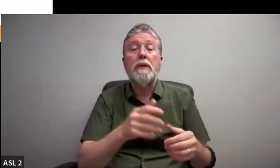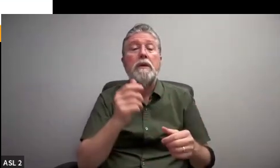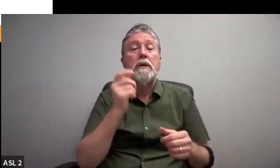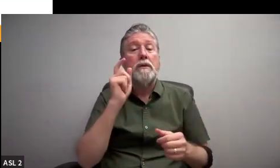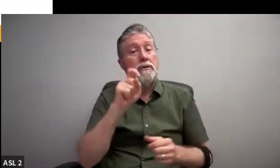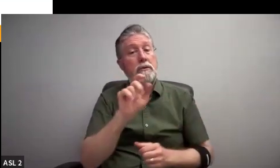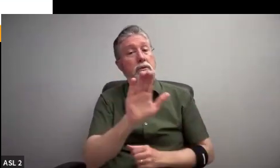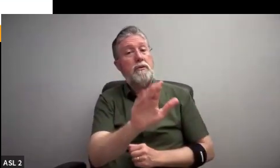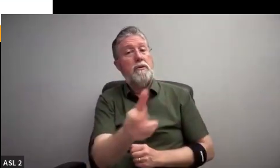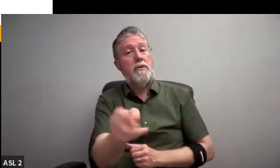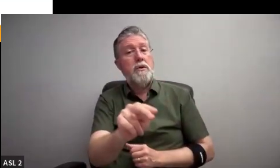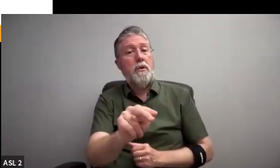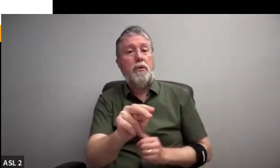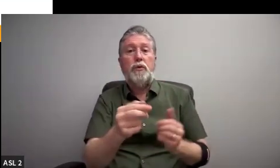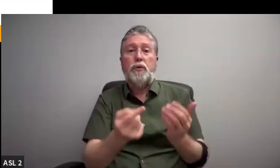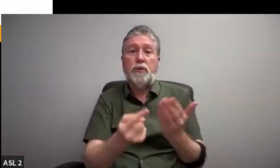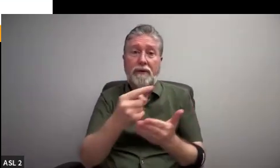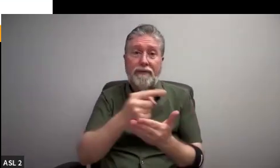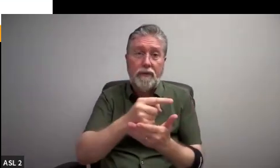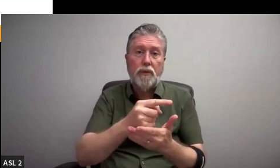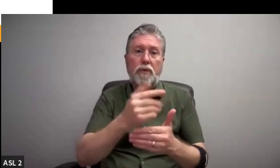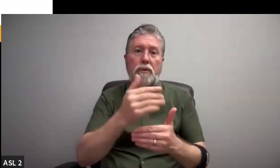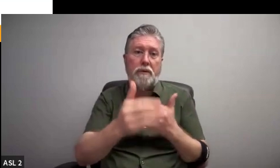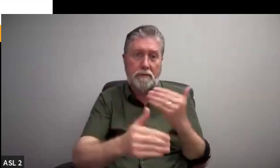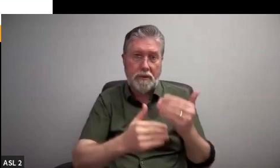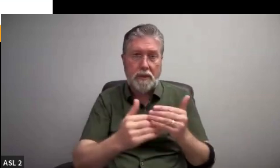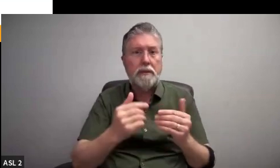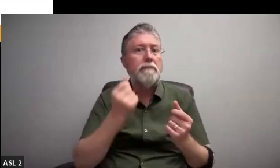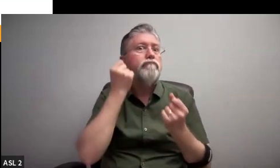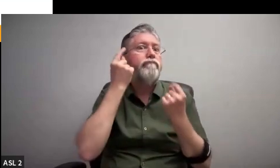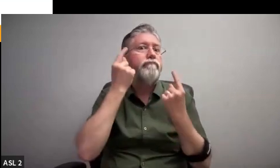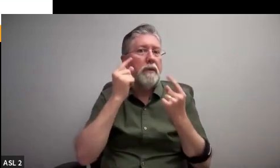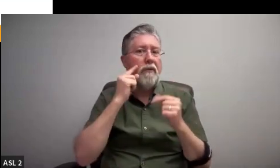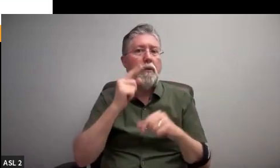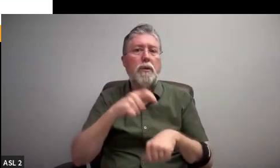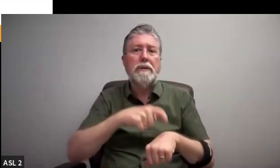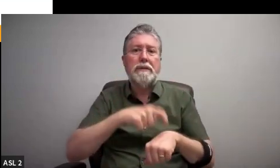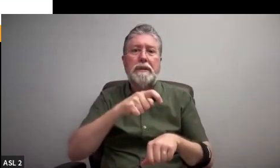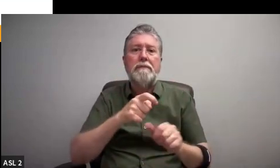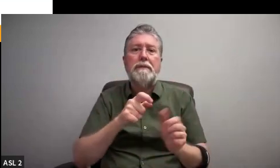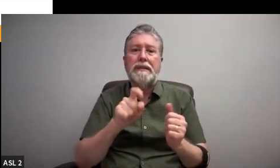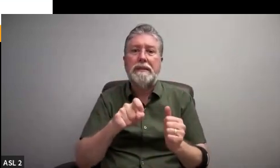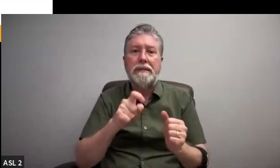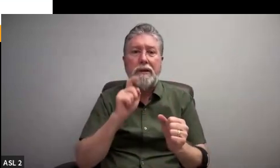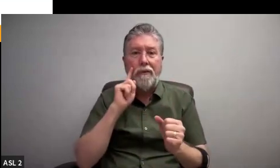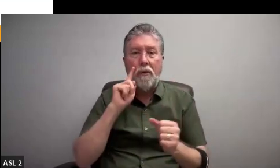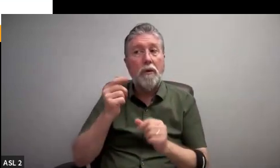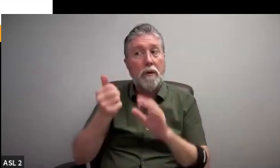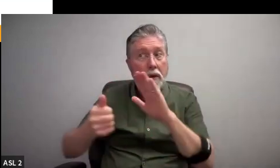internal review and approval processes, including time needed to obtain the governor's signature and